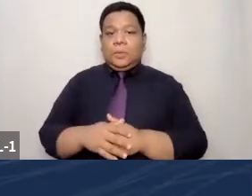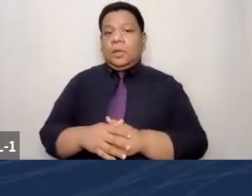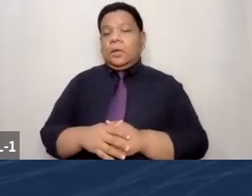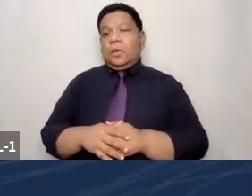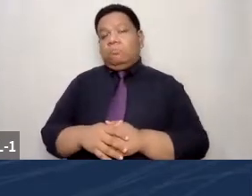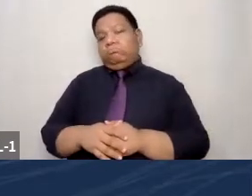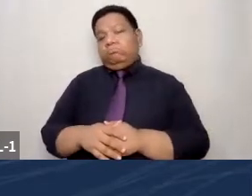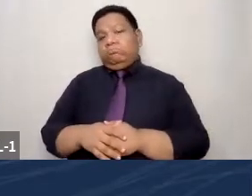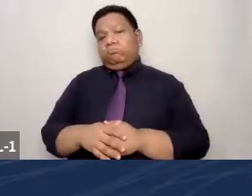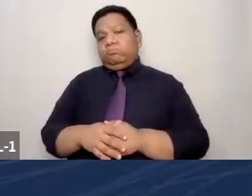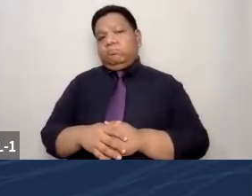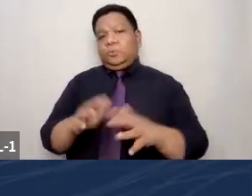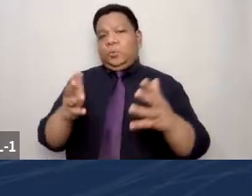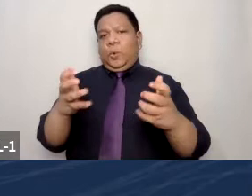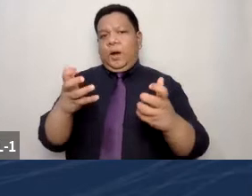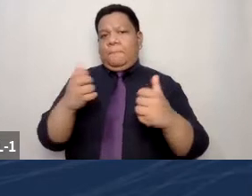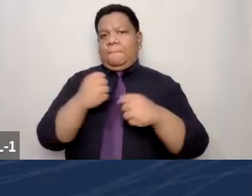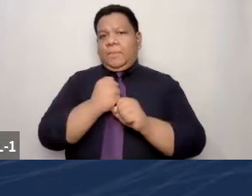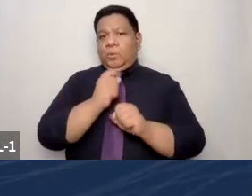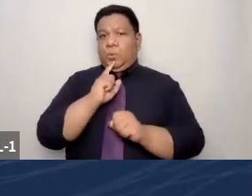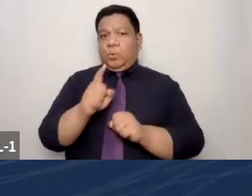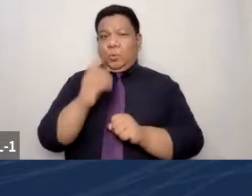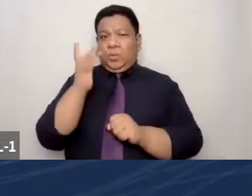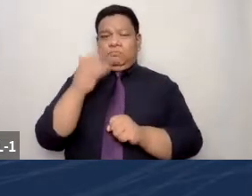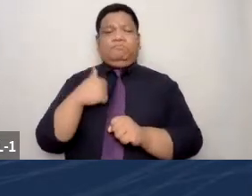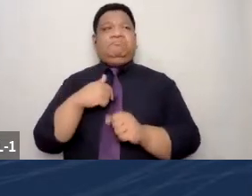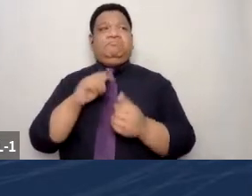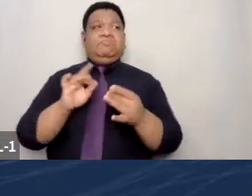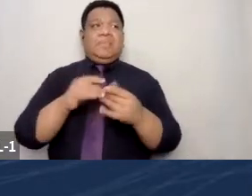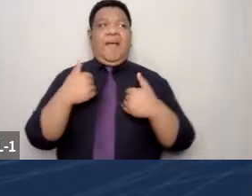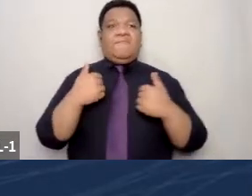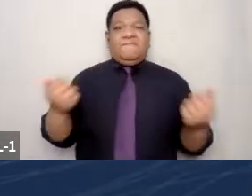Because we said that not all the time the country has vaccine supply.